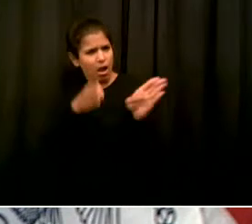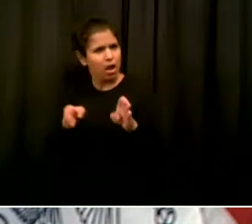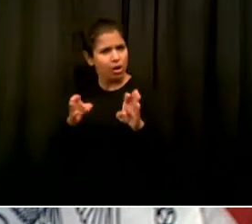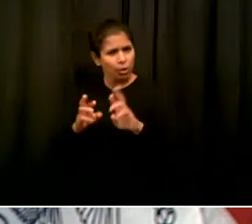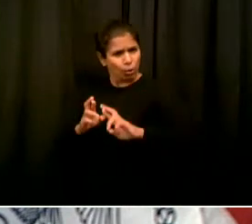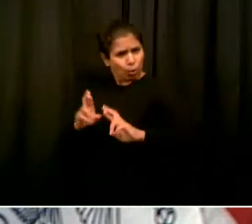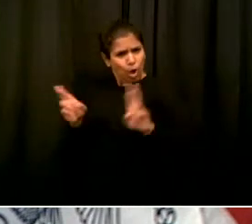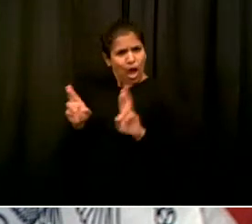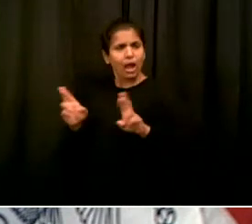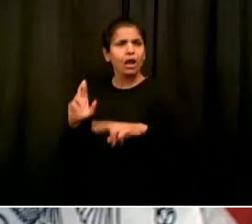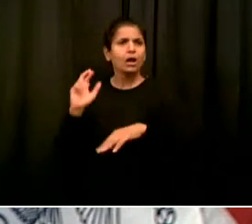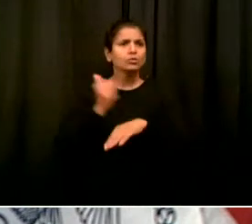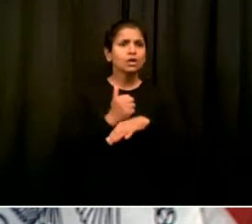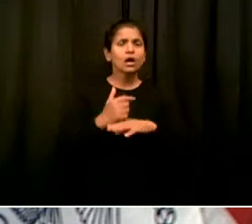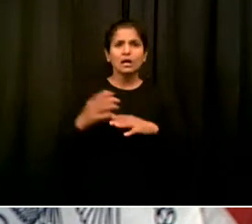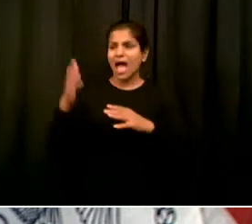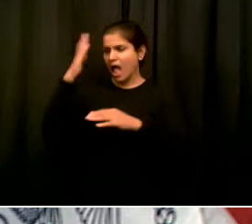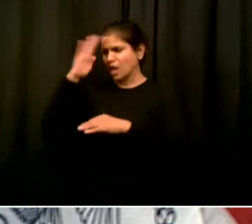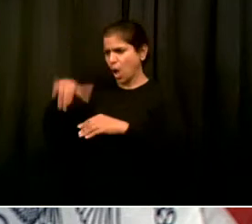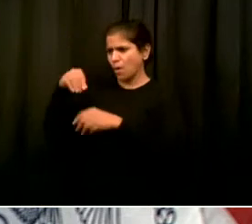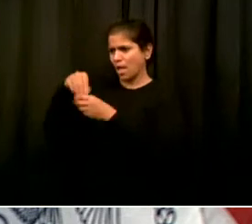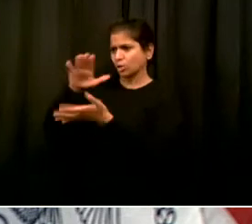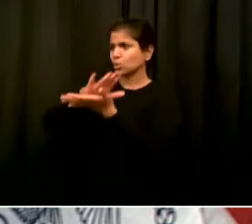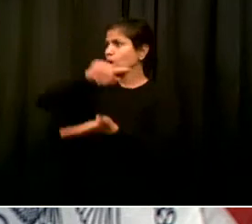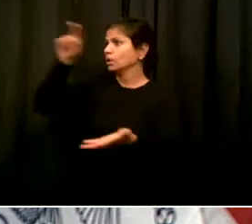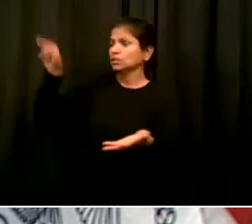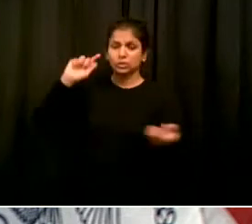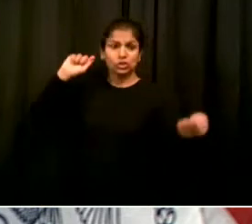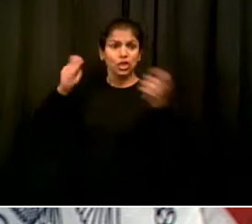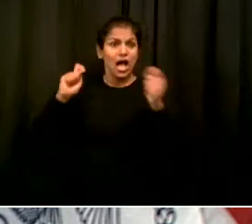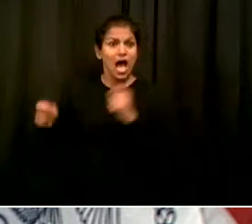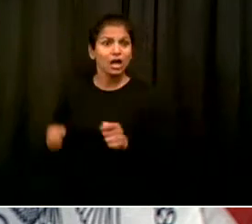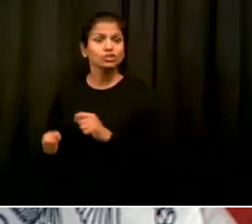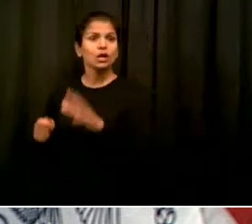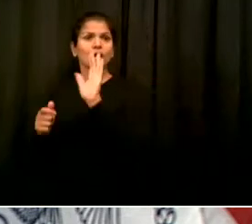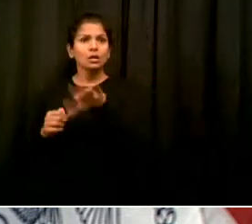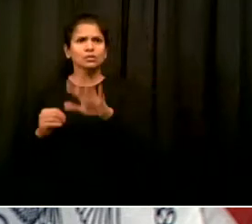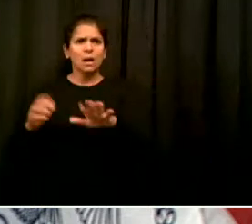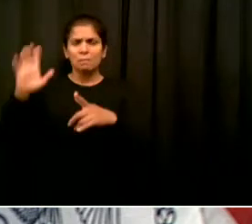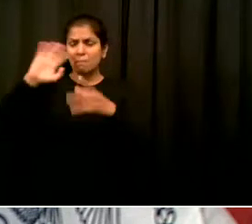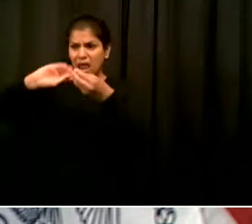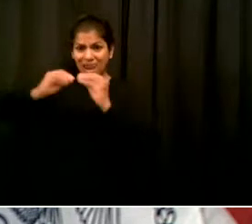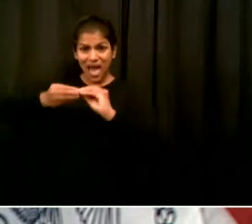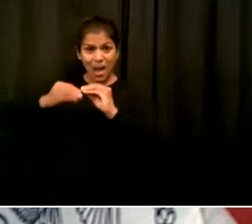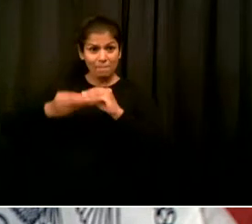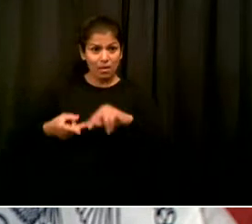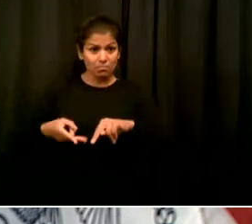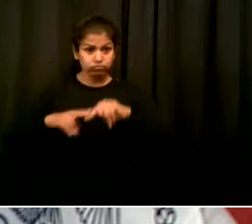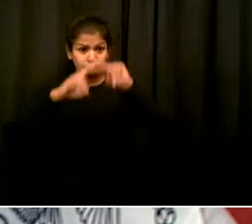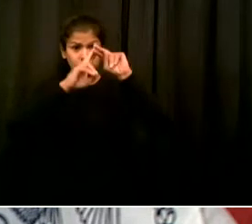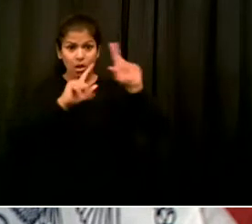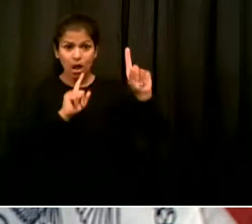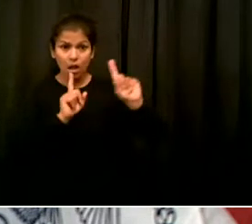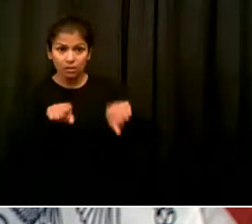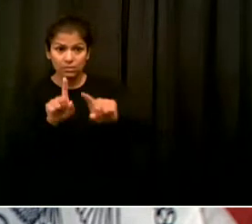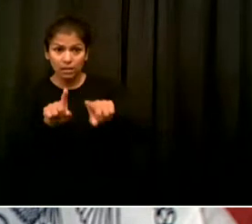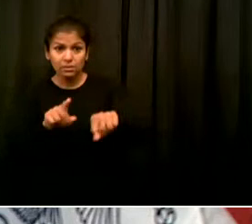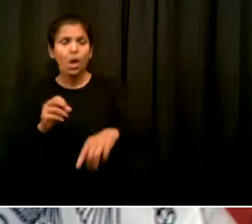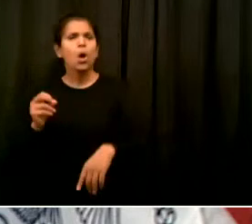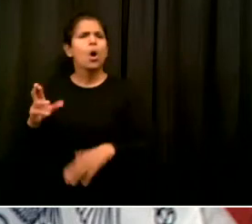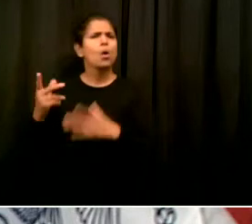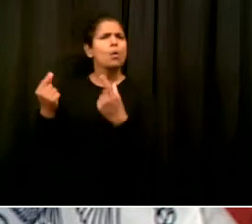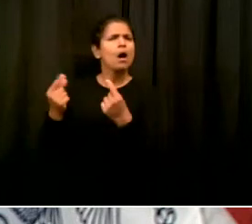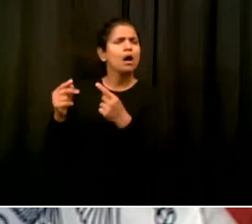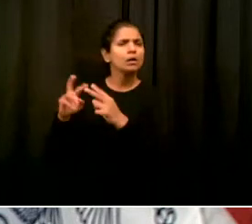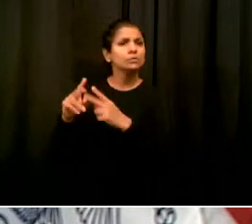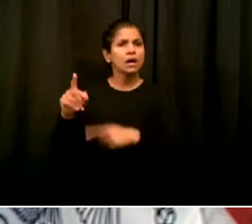BOTH THE BLENDED